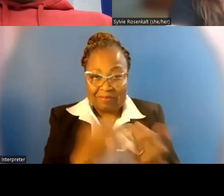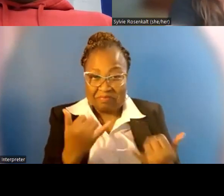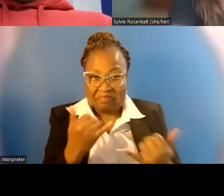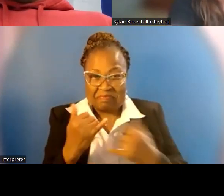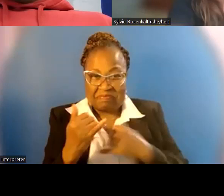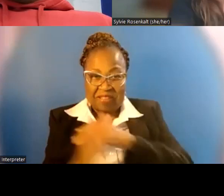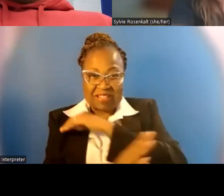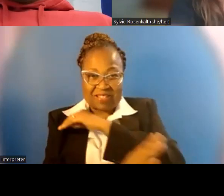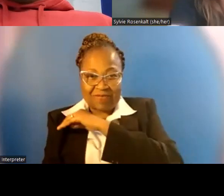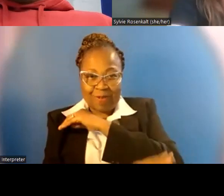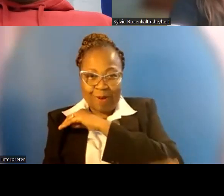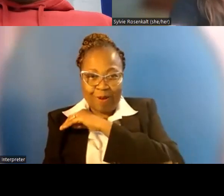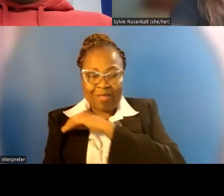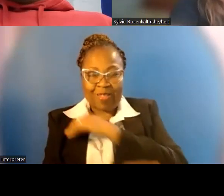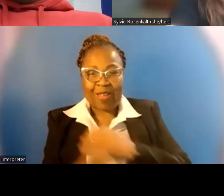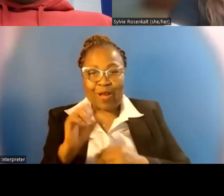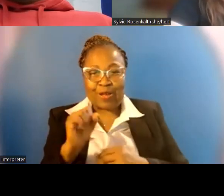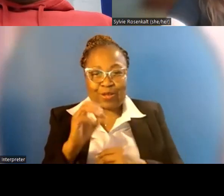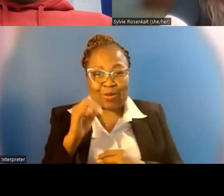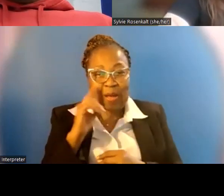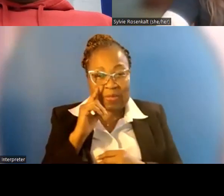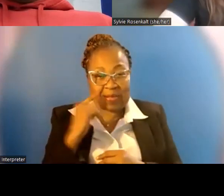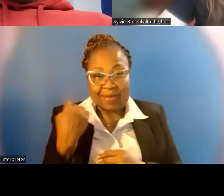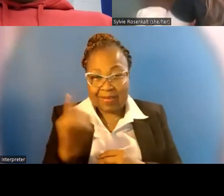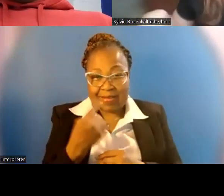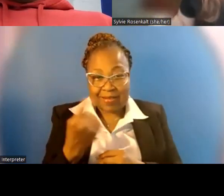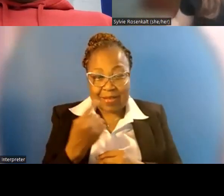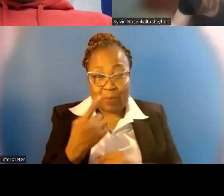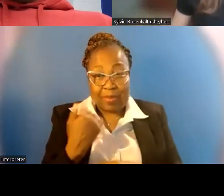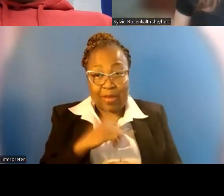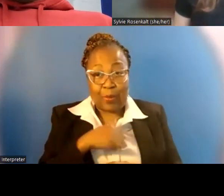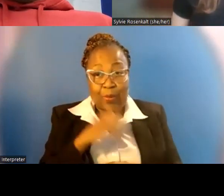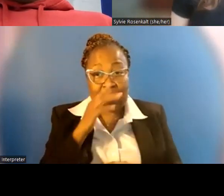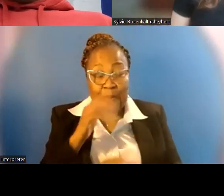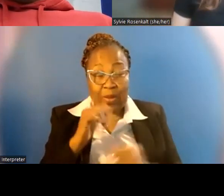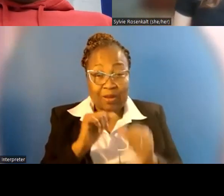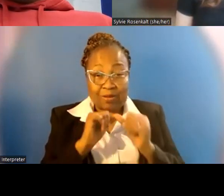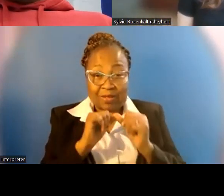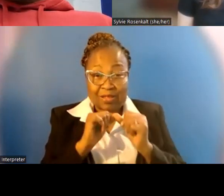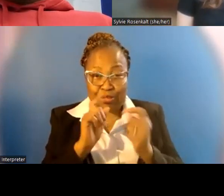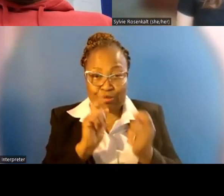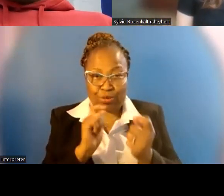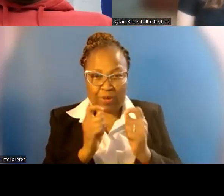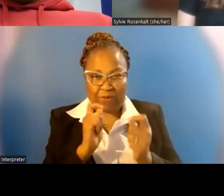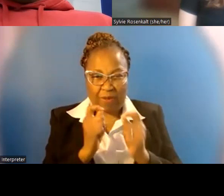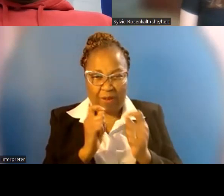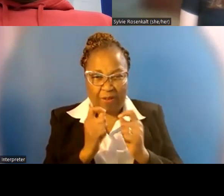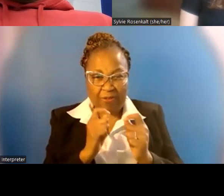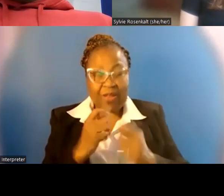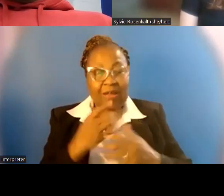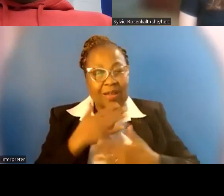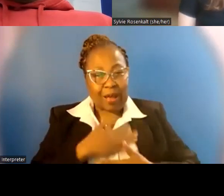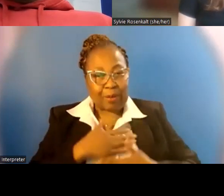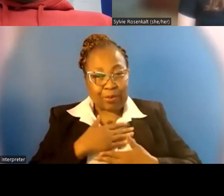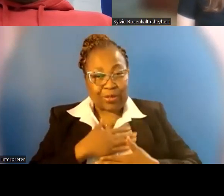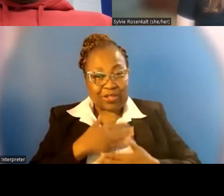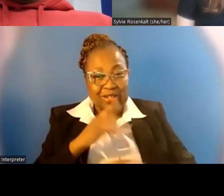So I think it's definitely something that we can continue to evolve and appreciate the question 'cause there's lots of value